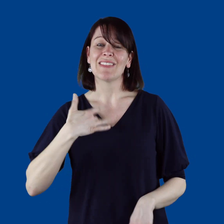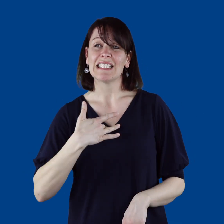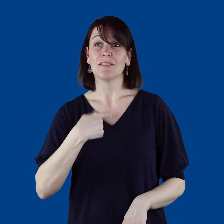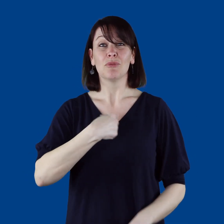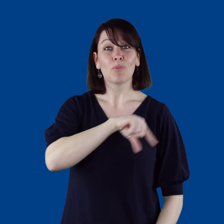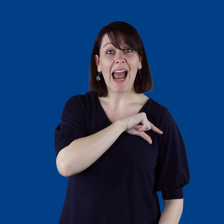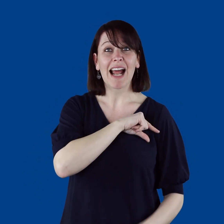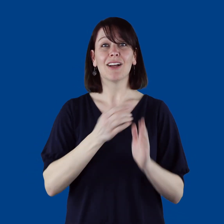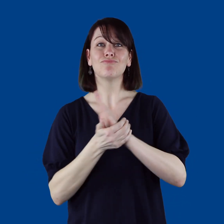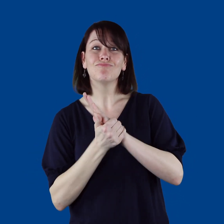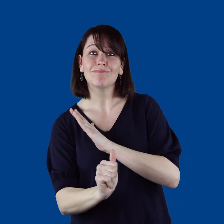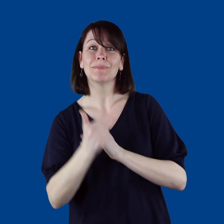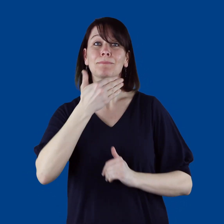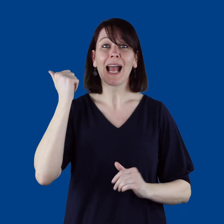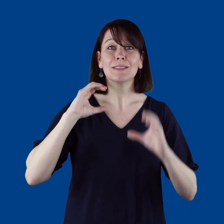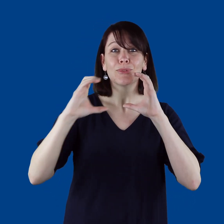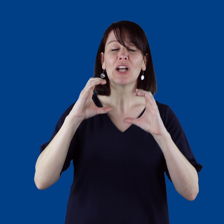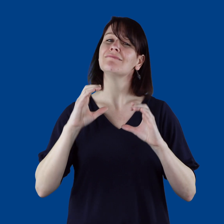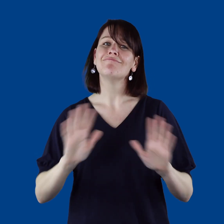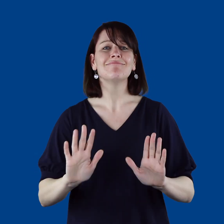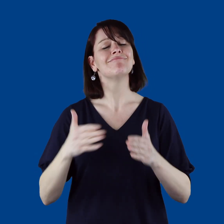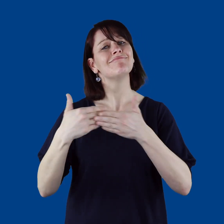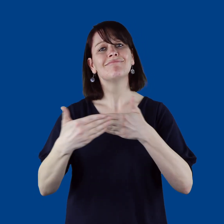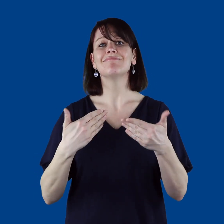feel like they're not the most proficient or skilled communicators when they use ASL.